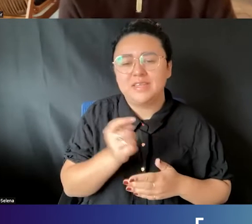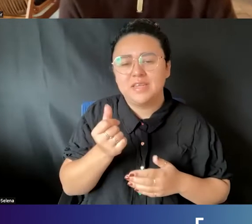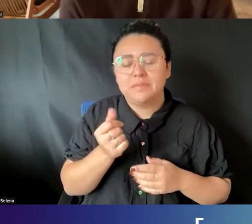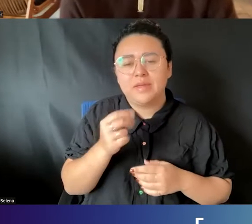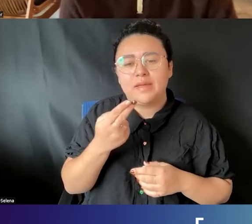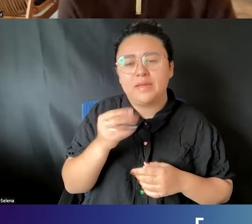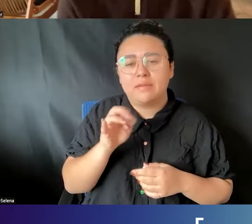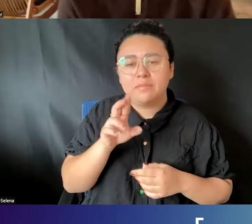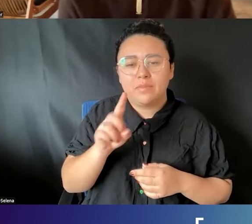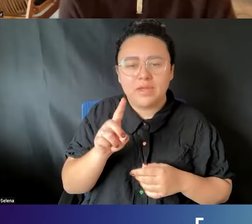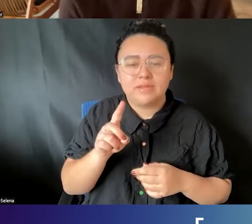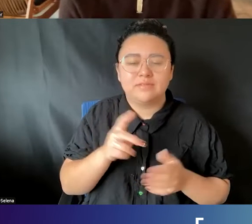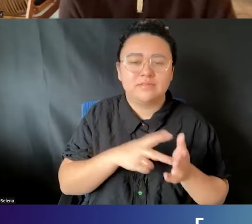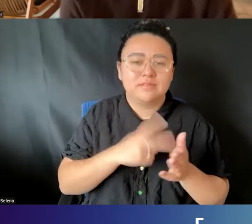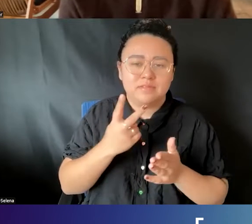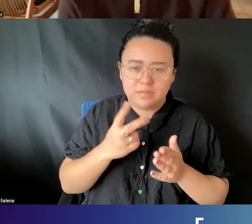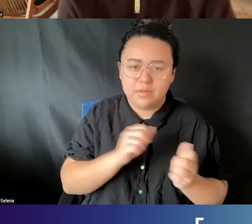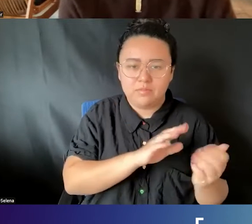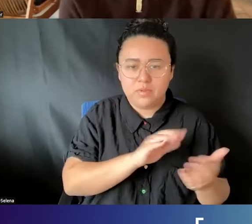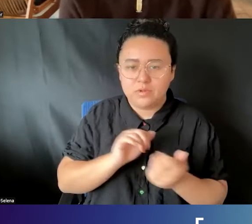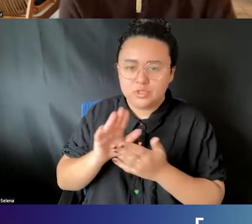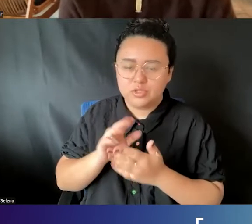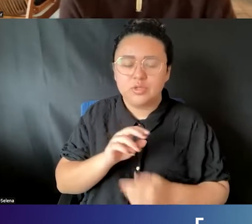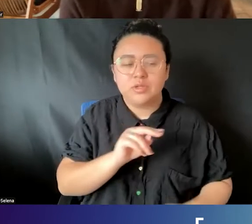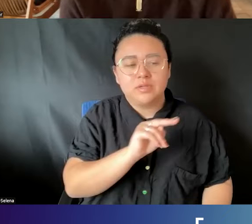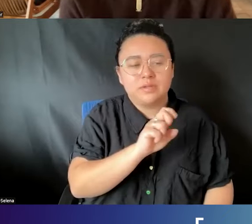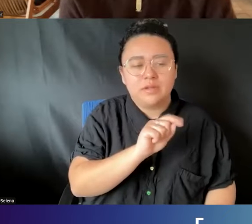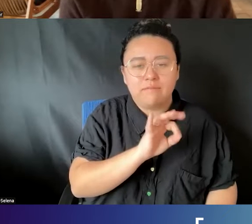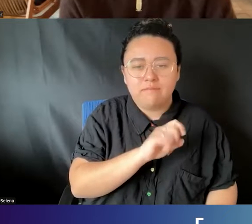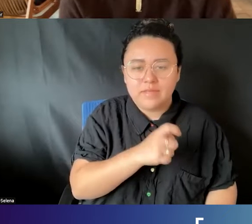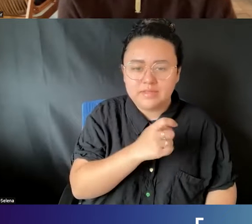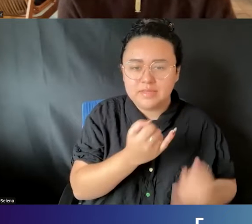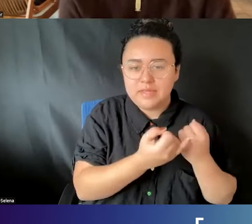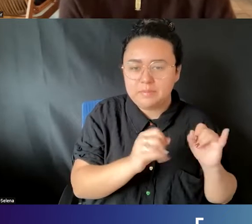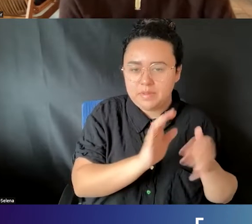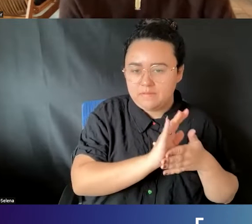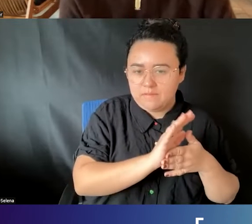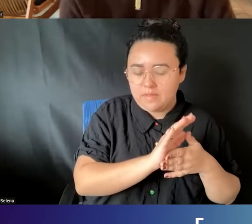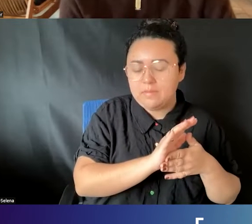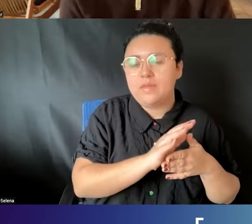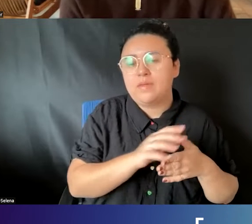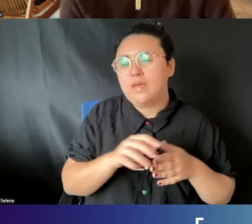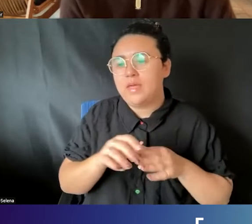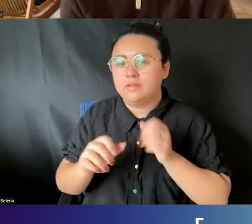through you know Netflix independent lens and also at the time like really really pushing it to target specific audiences. So